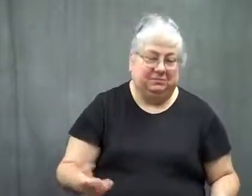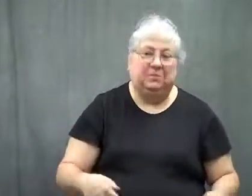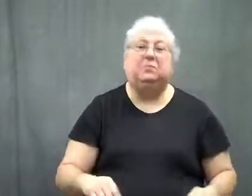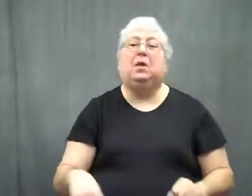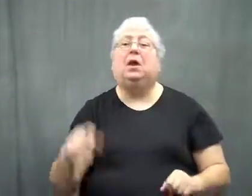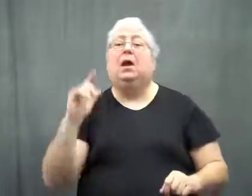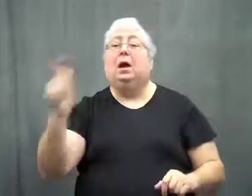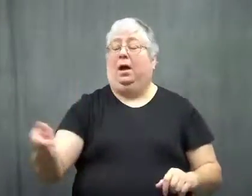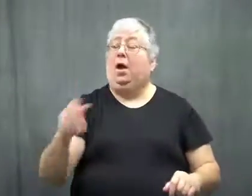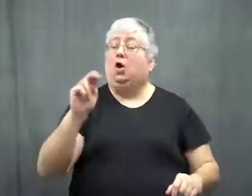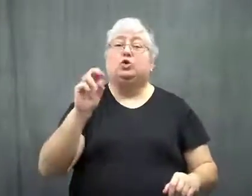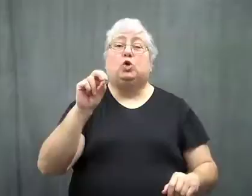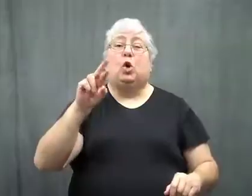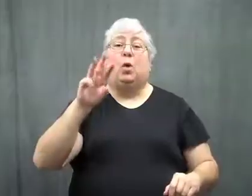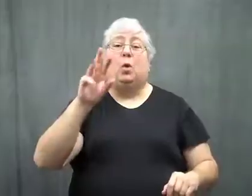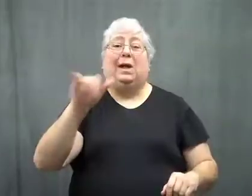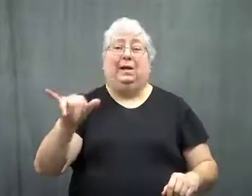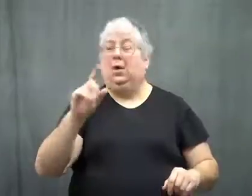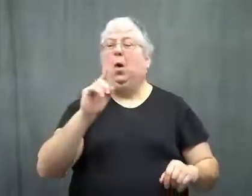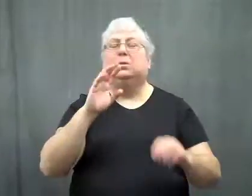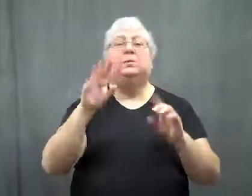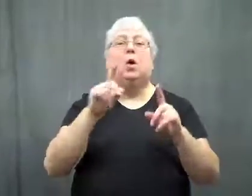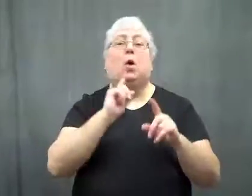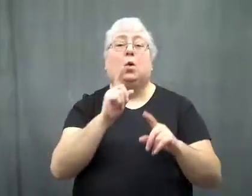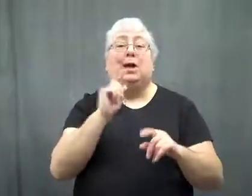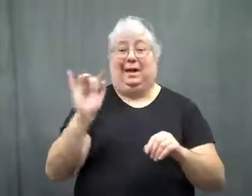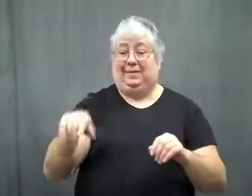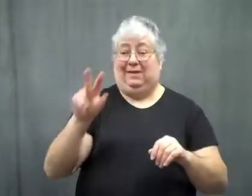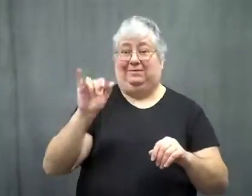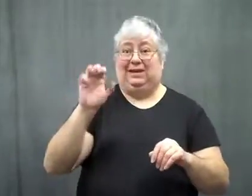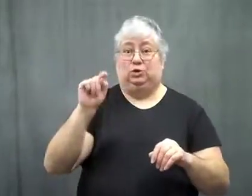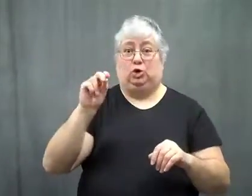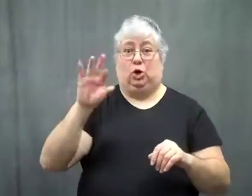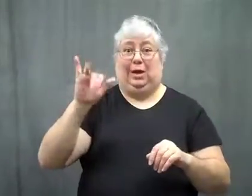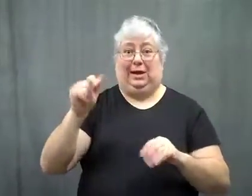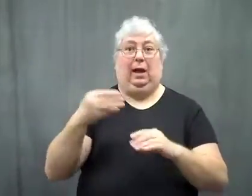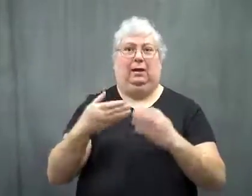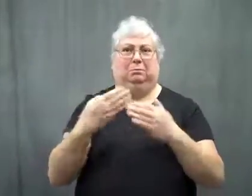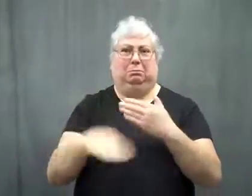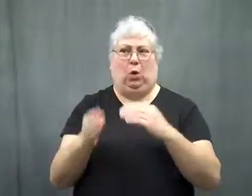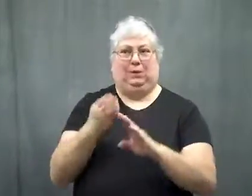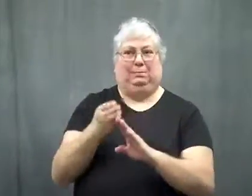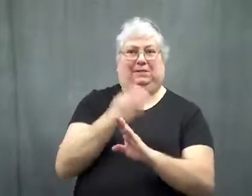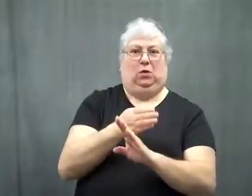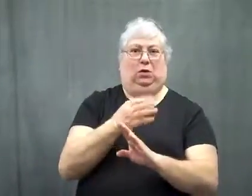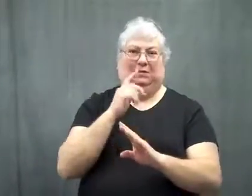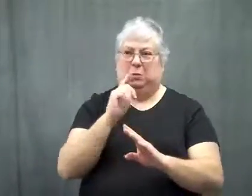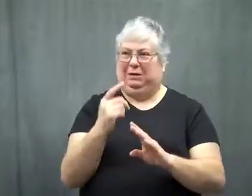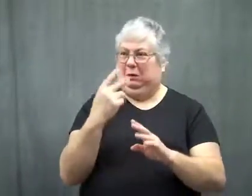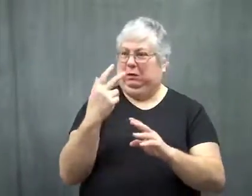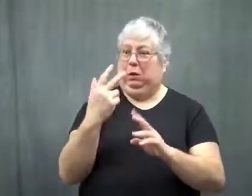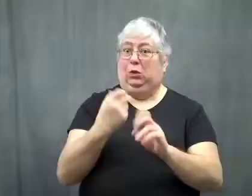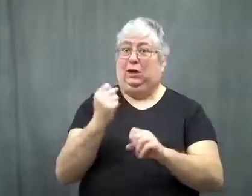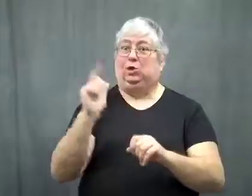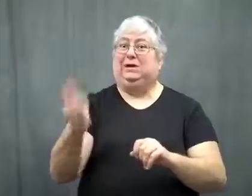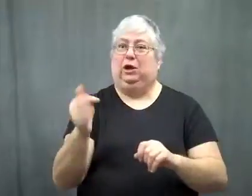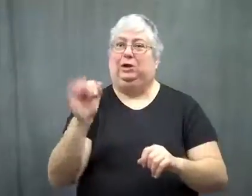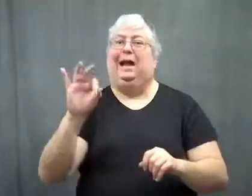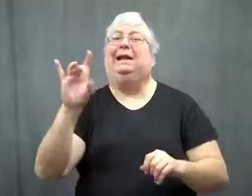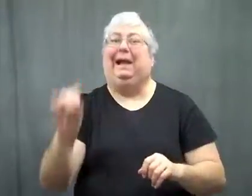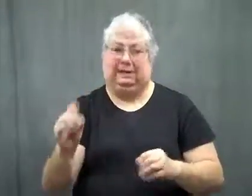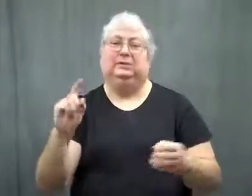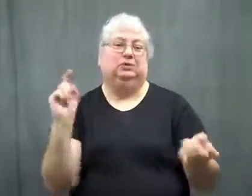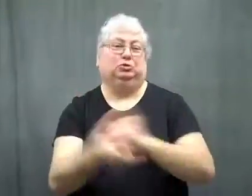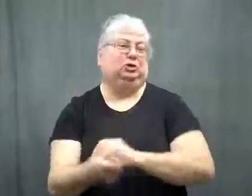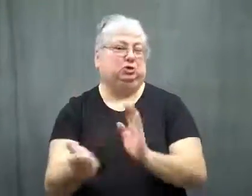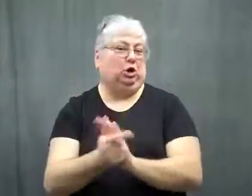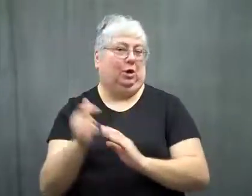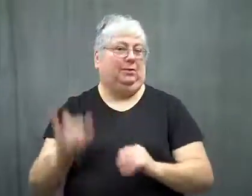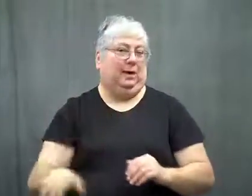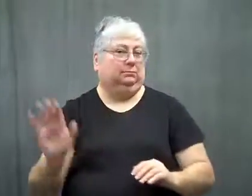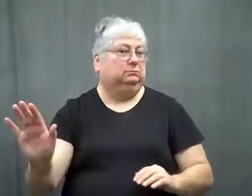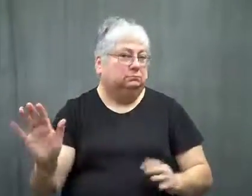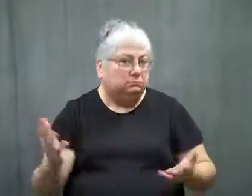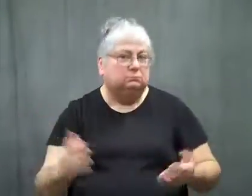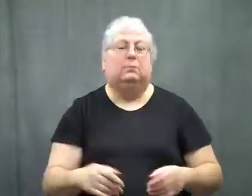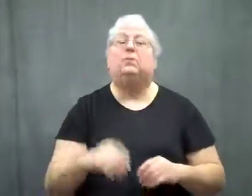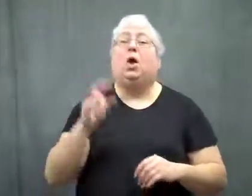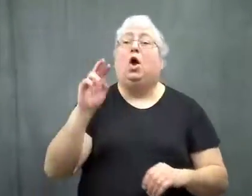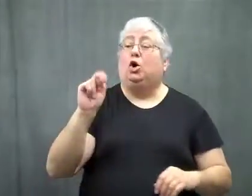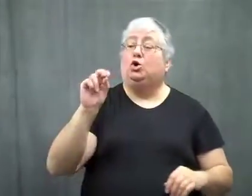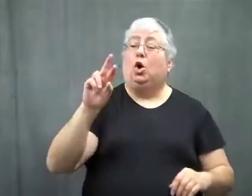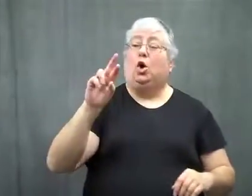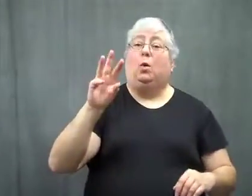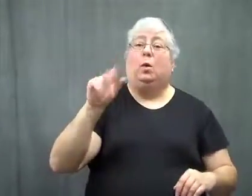Correction: Victoria was born, then three years later in 1980, the law was changed.